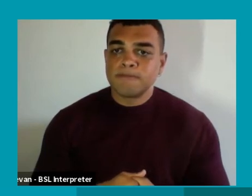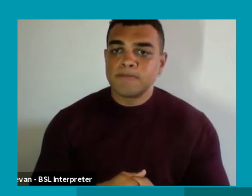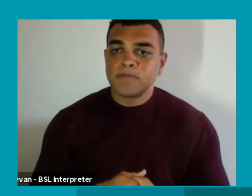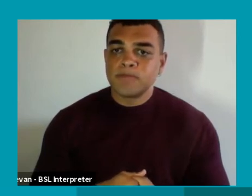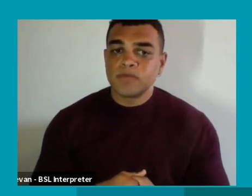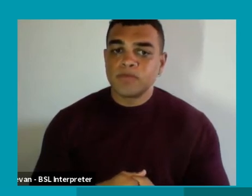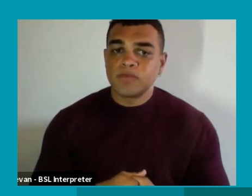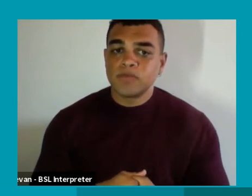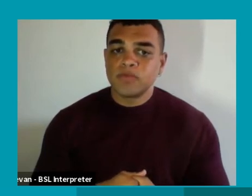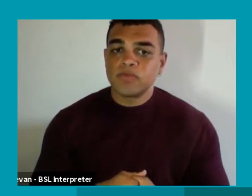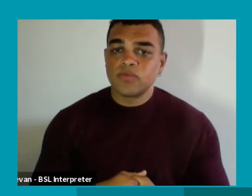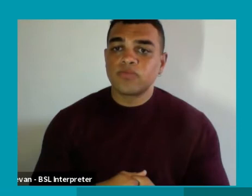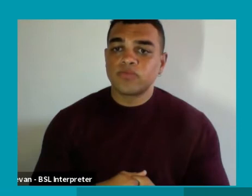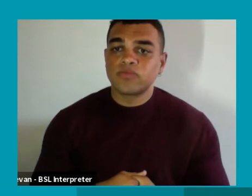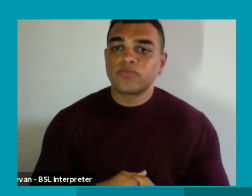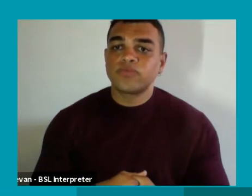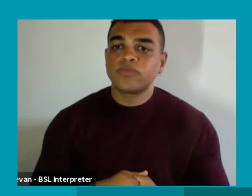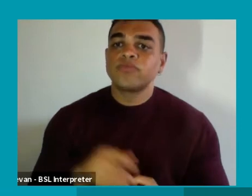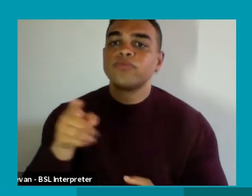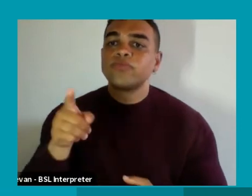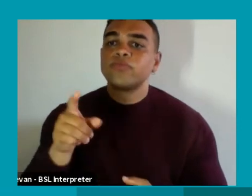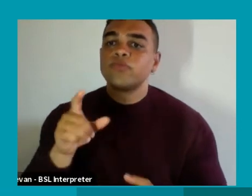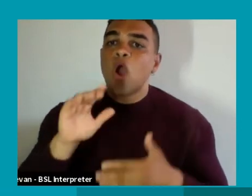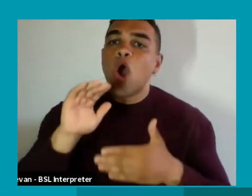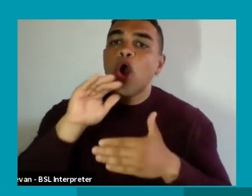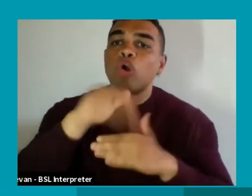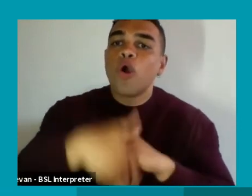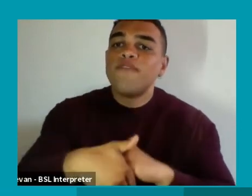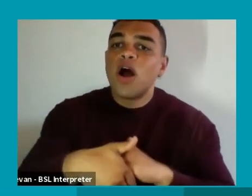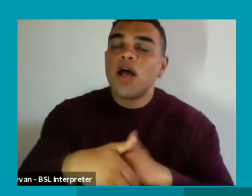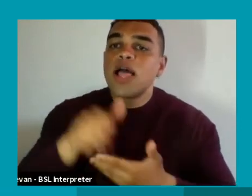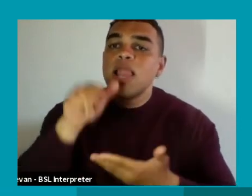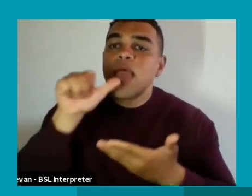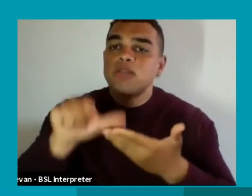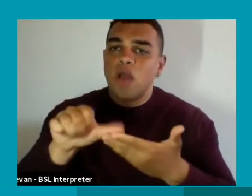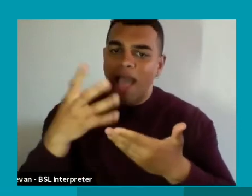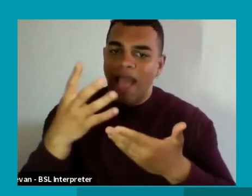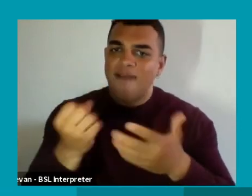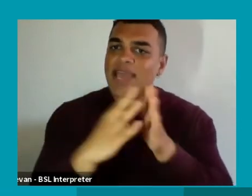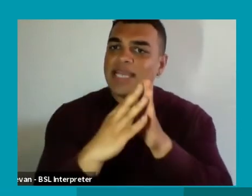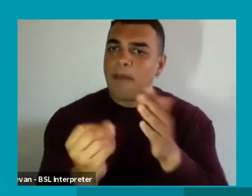*Links in the description Bar* letters that you can draw up and how *Links in the description Bar* you can have one long document with *Links in the description Bar* again multiple paragraphs that meet *Links in the description Bar* the requirements of different roles.